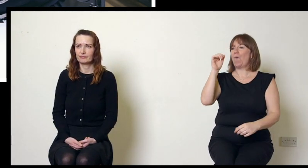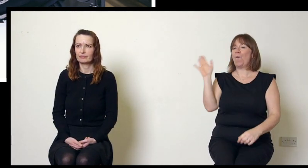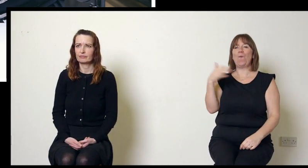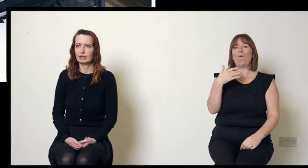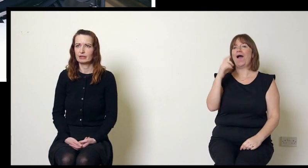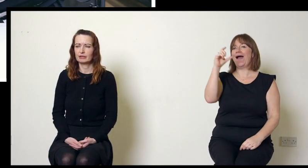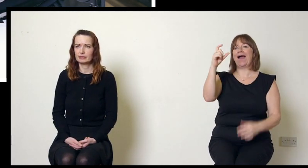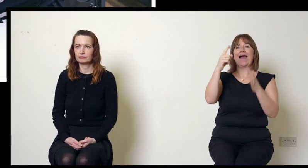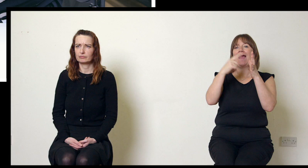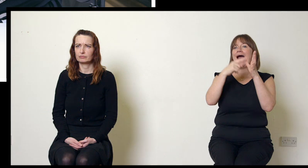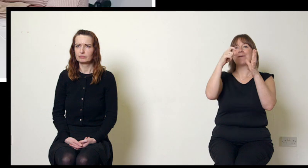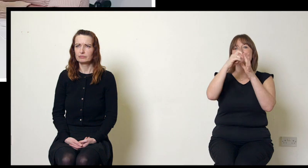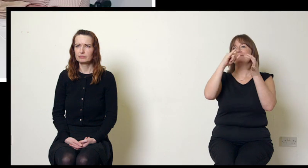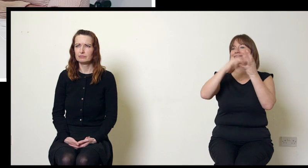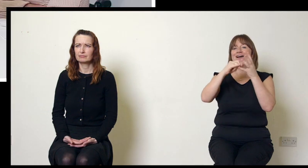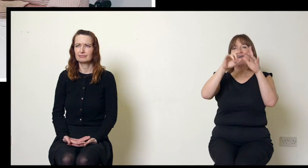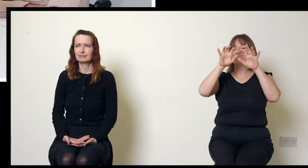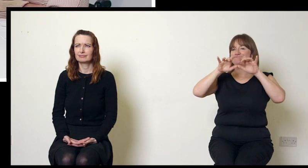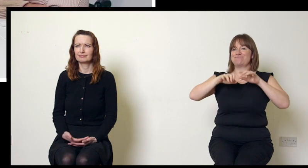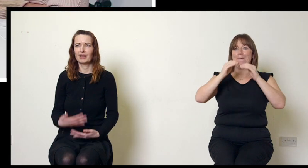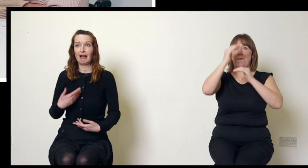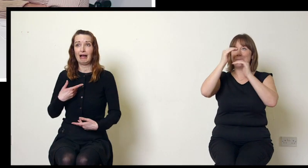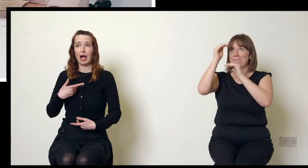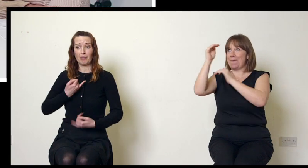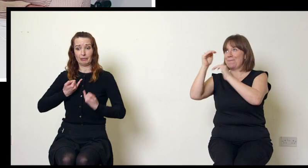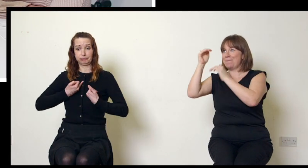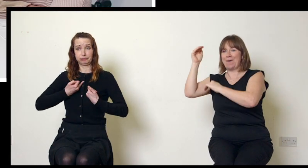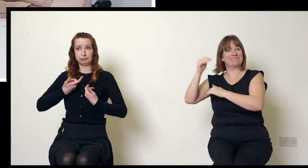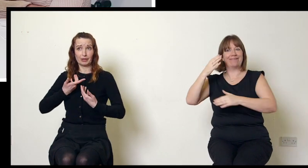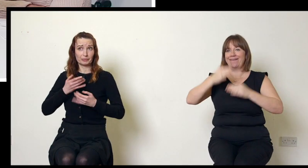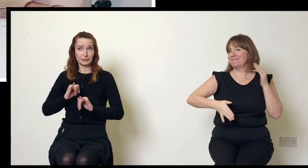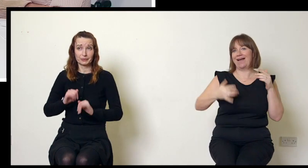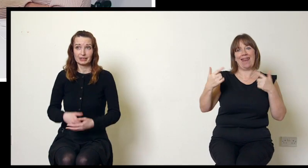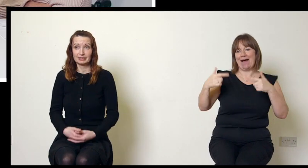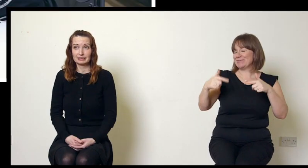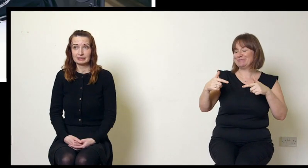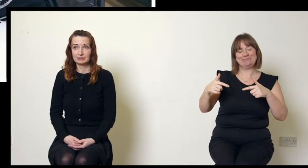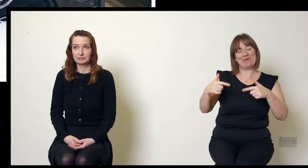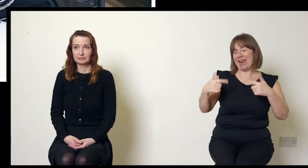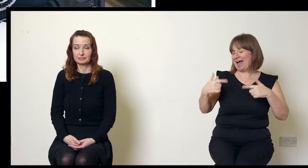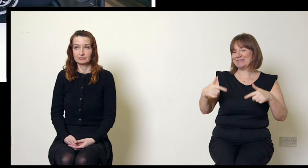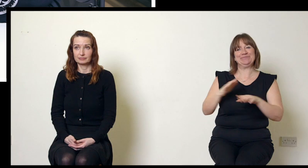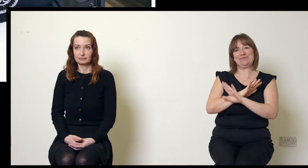Yes. No capital letters! I’ve been driving you mad with that haven’t I? I still have to clock myself.